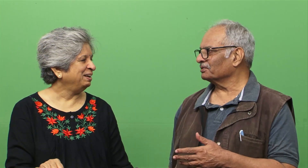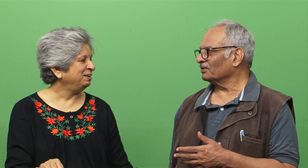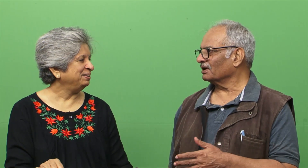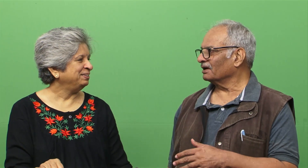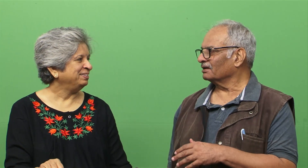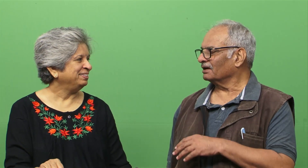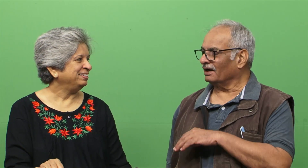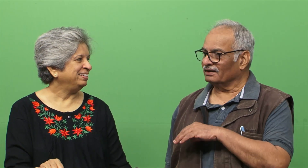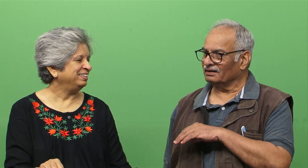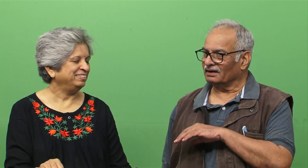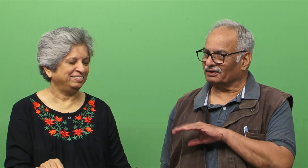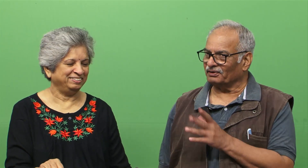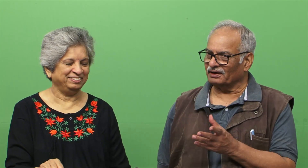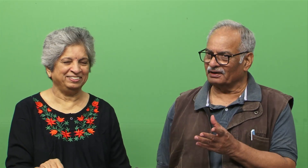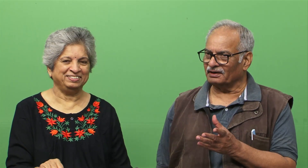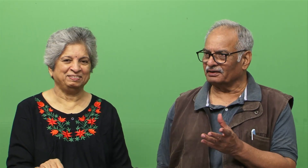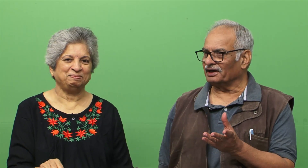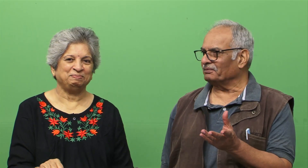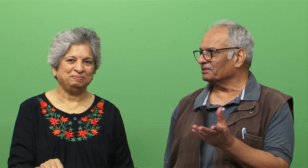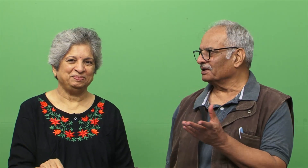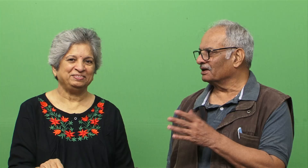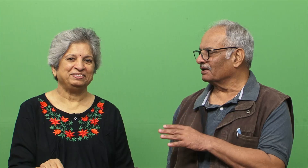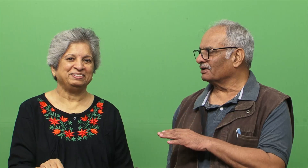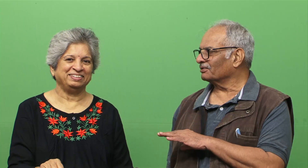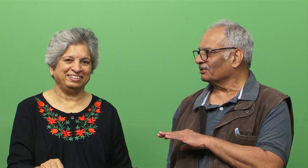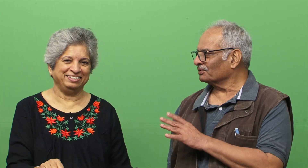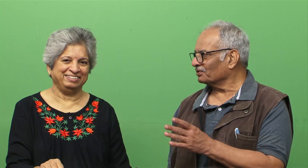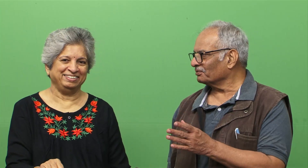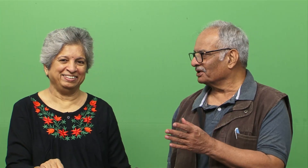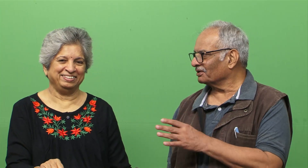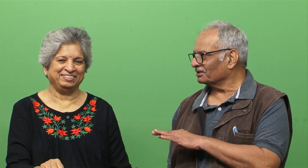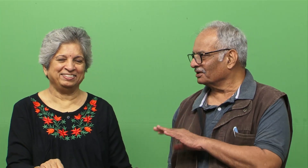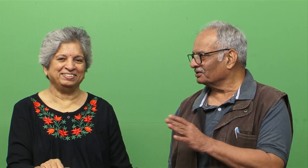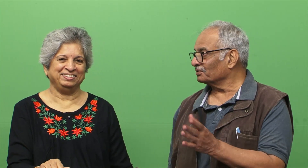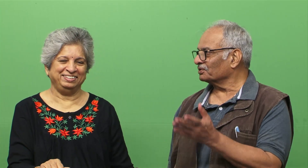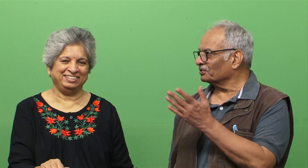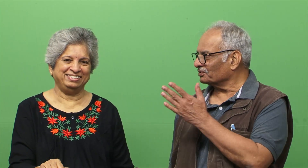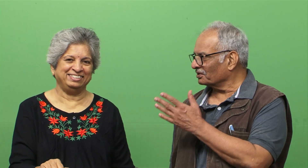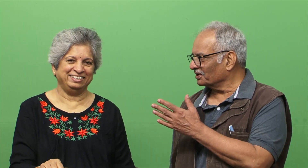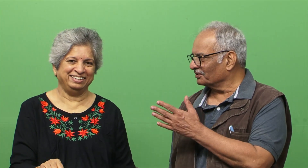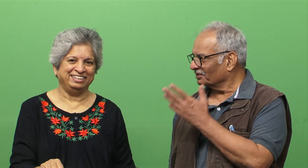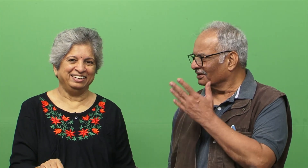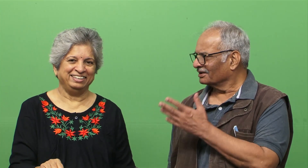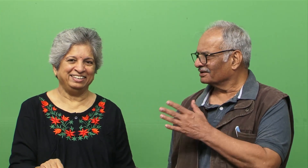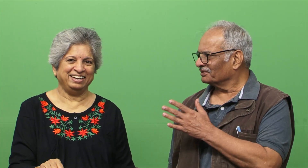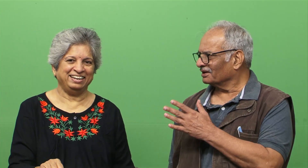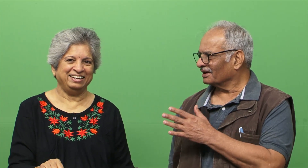the organ and accordingly that name has been given like colostomy or the jomy you know something like